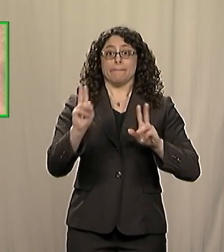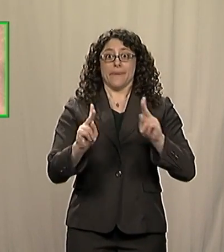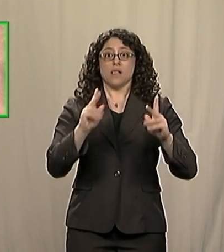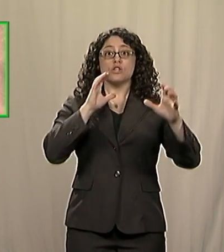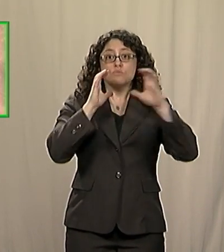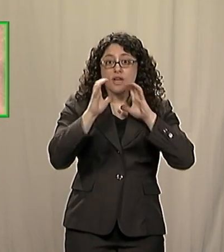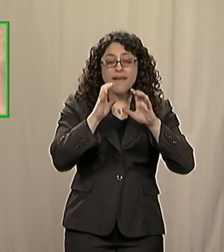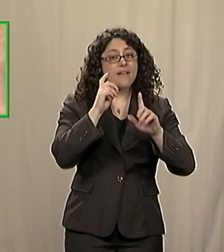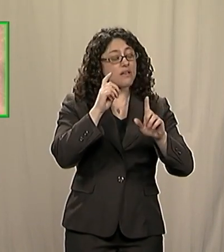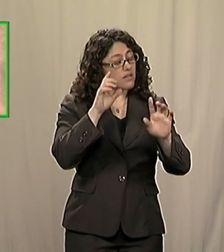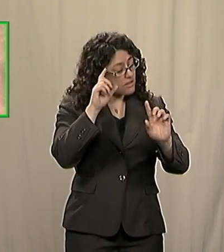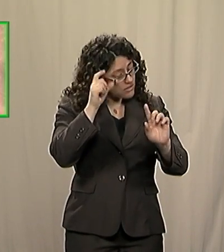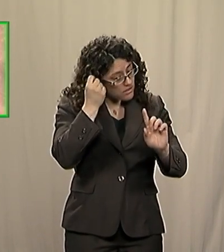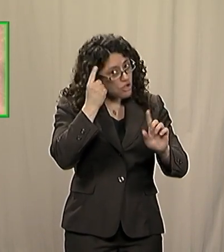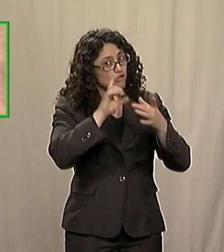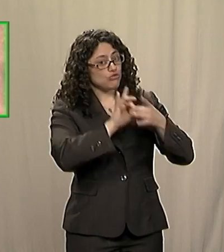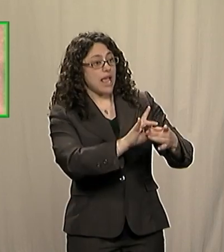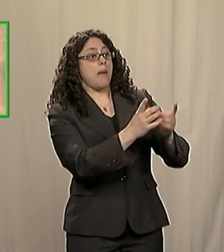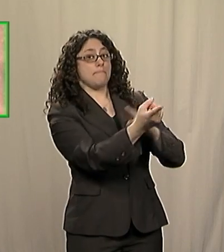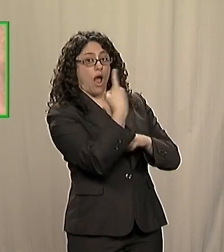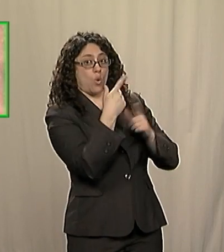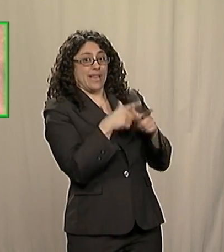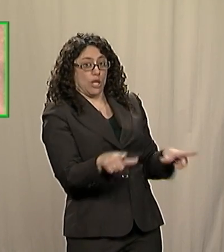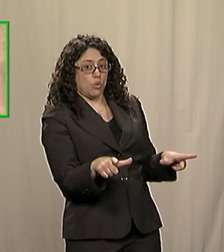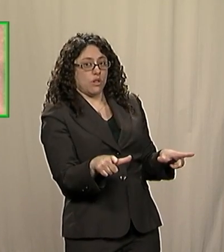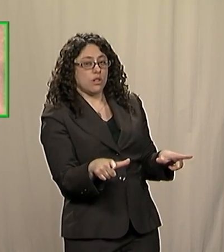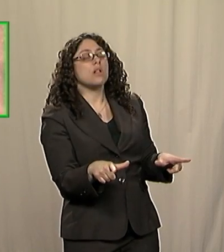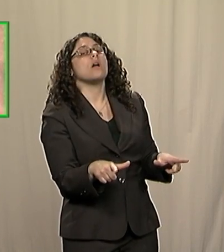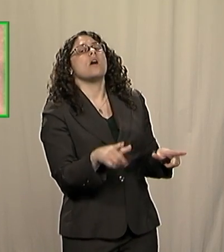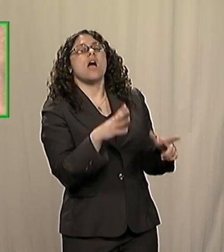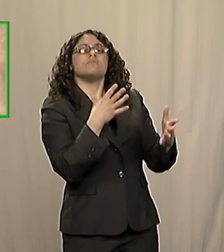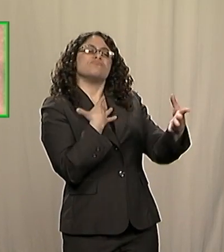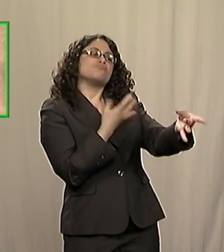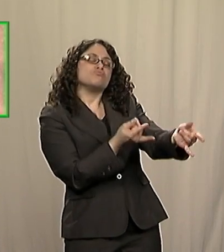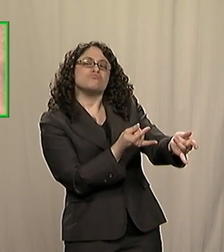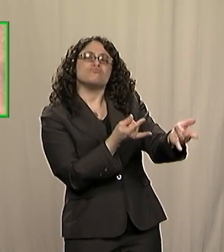in monolingual, non-antagonistic interactions.